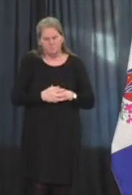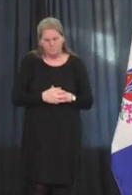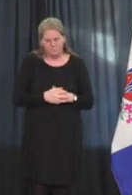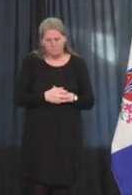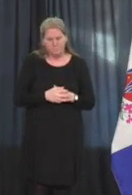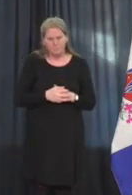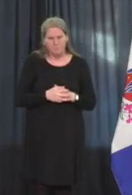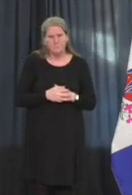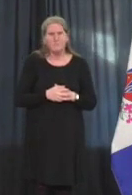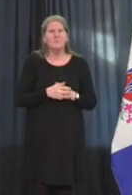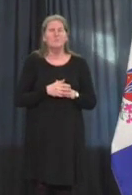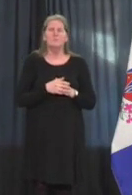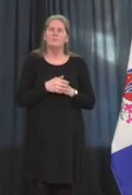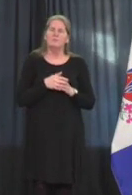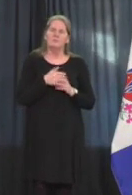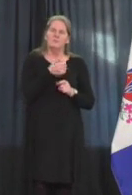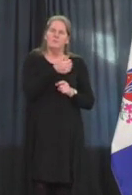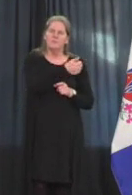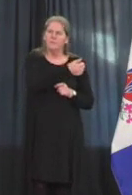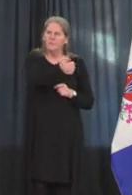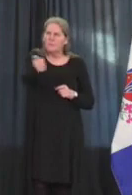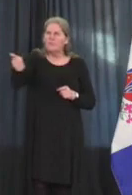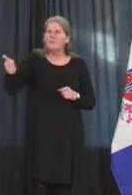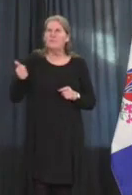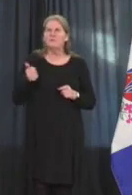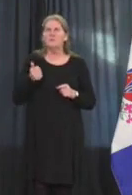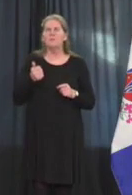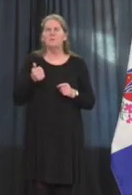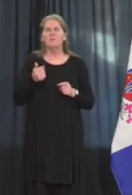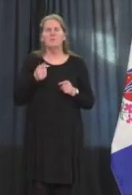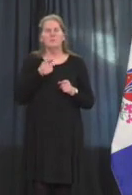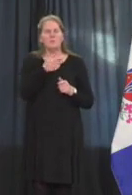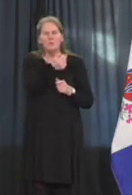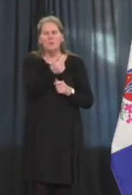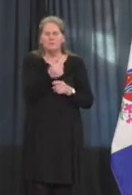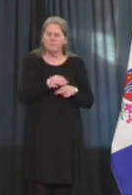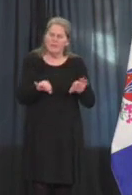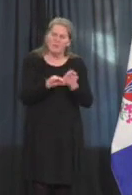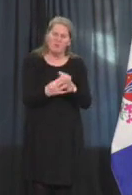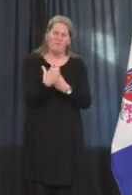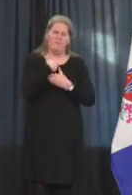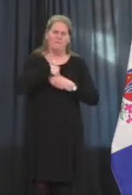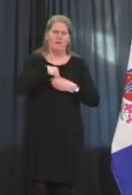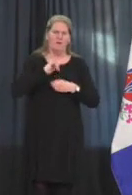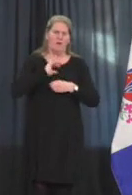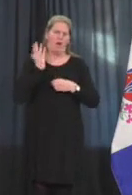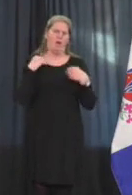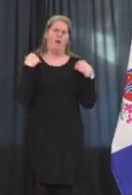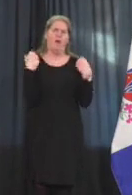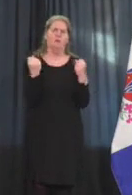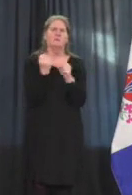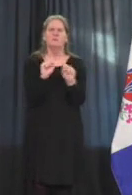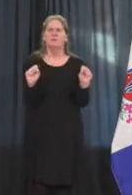EACH INDIVIDUAL YUKONER'S EFFORTS ON THIS FRONT ARE CRITICAL TO THE PROTECTION OF OUR HEALTH AND SAFETY AND THAT